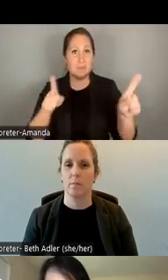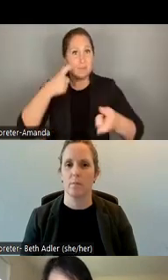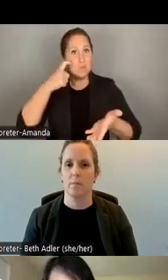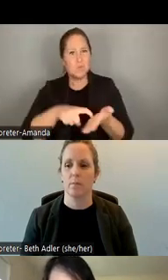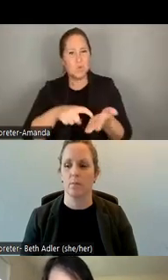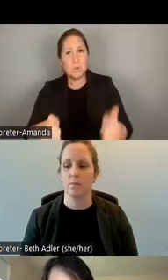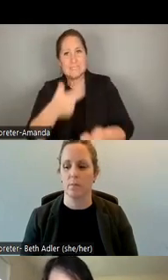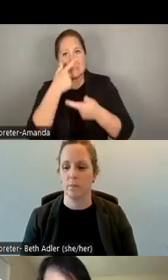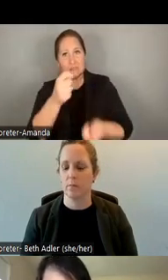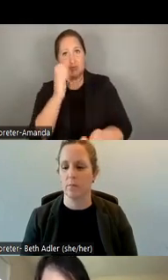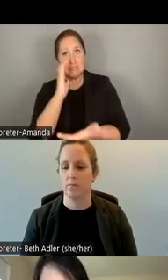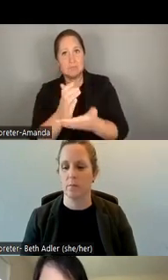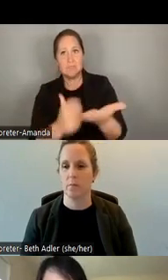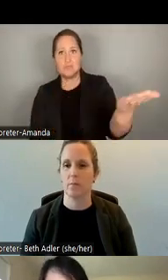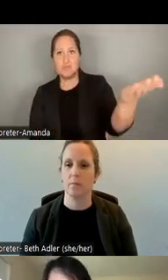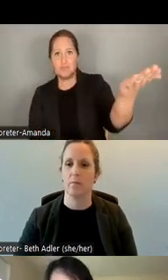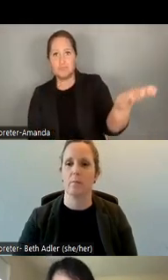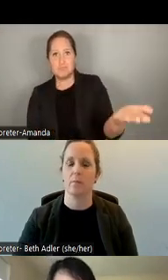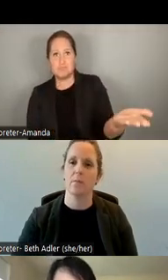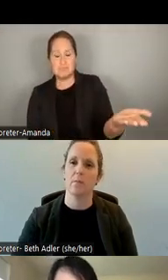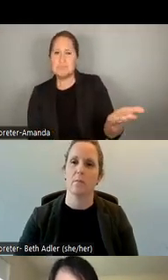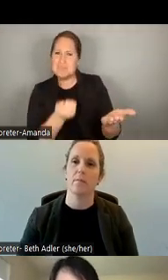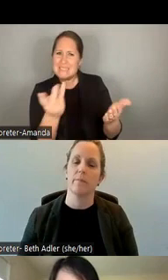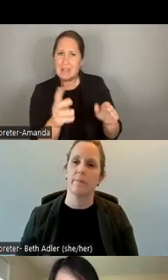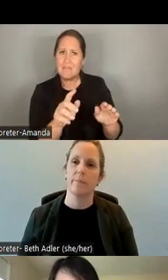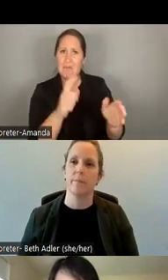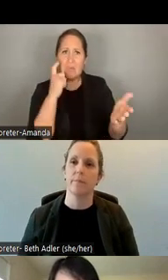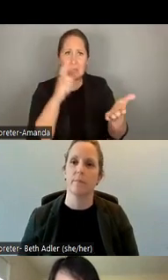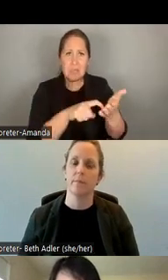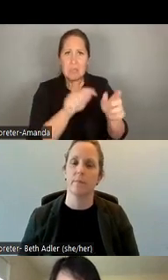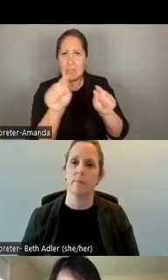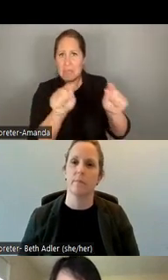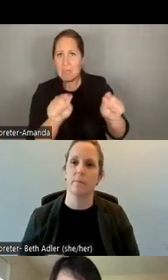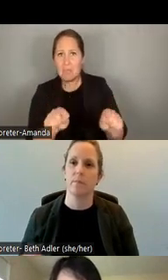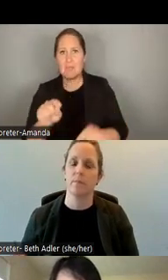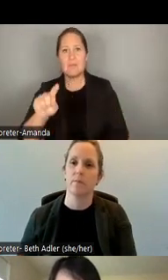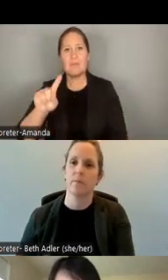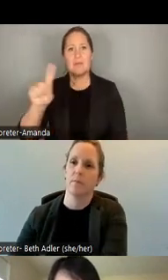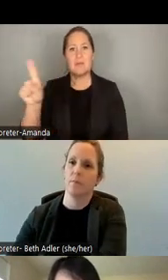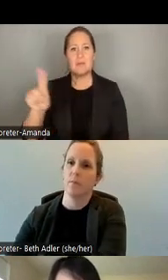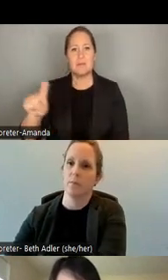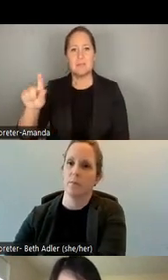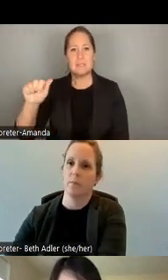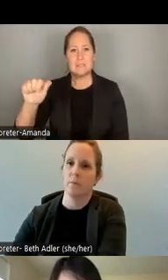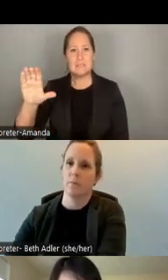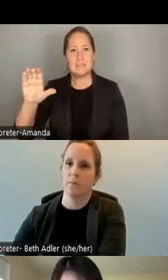about this picture there's probably a number of interesting things we could pick out but this is underneath the Zakim bridge I'll give you just a second to look at it